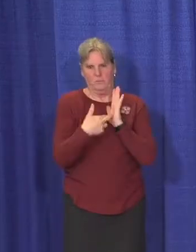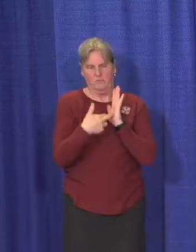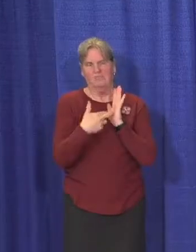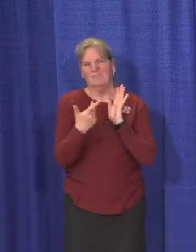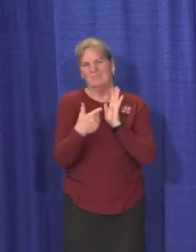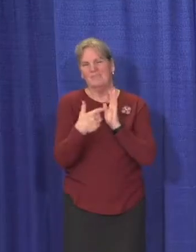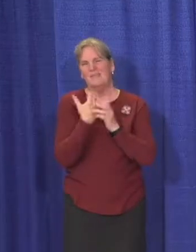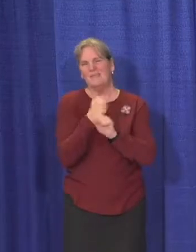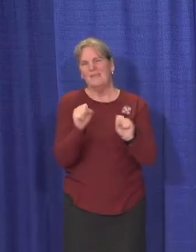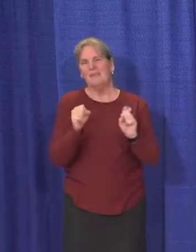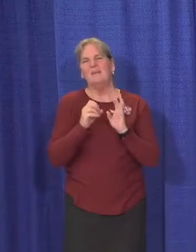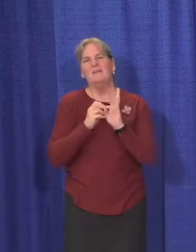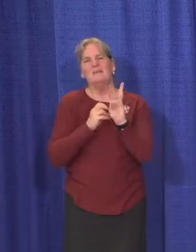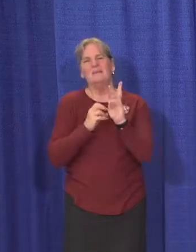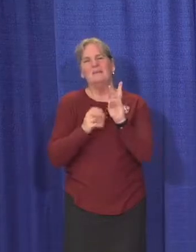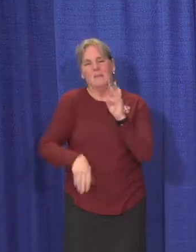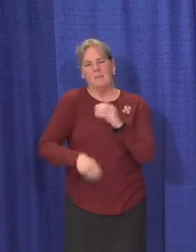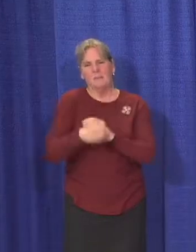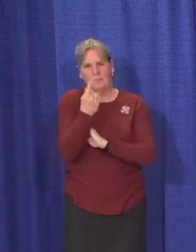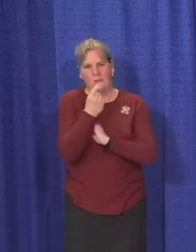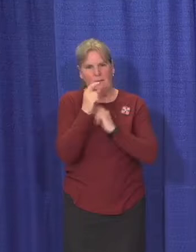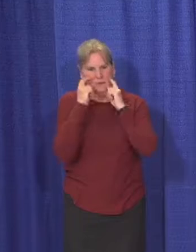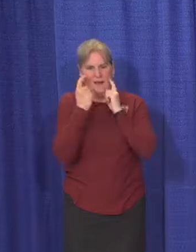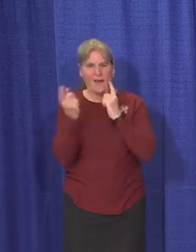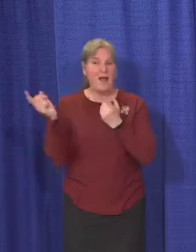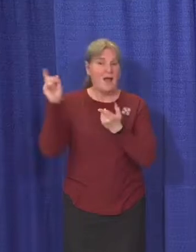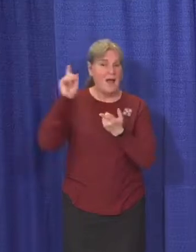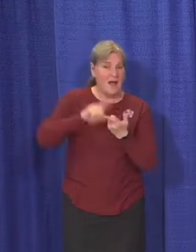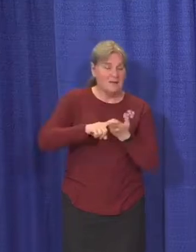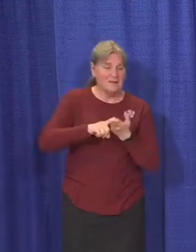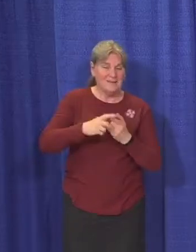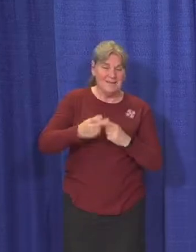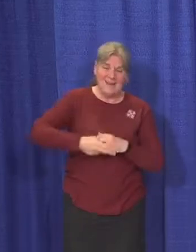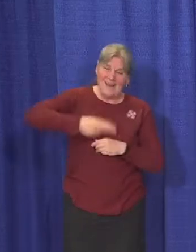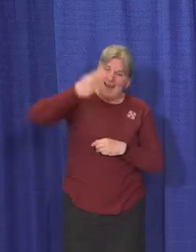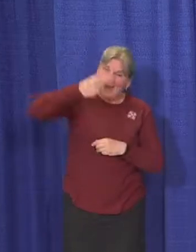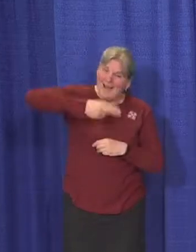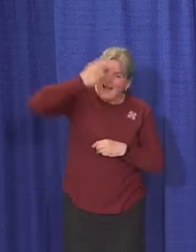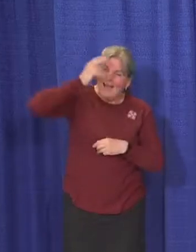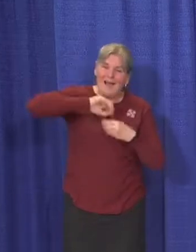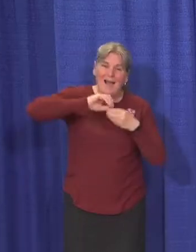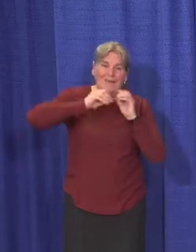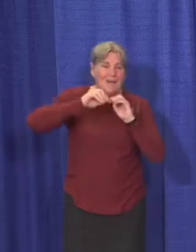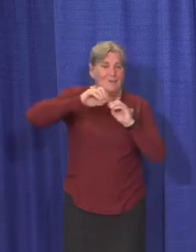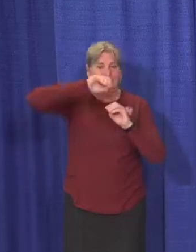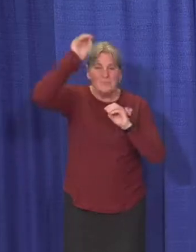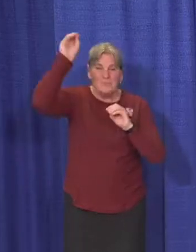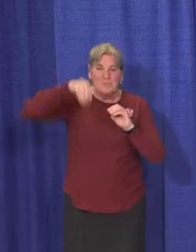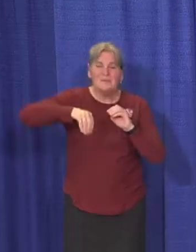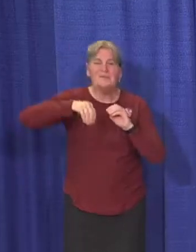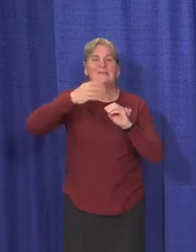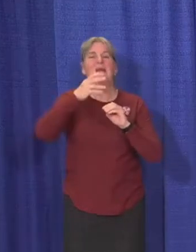measures, the save six plus one until we have high and uniform